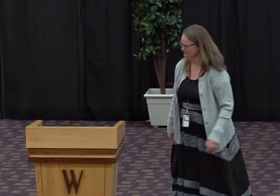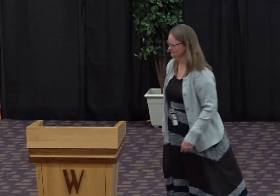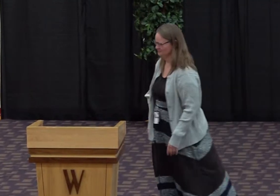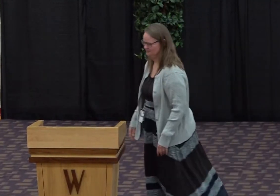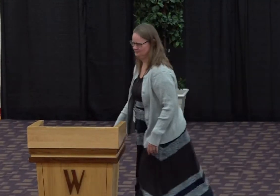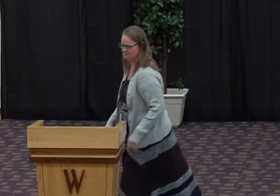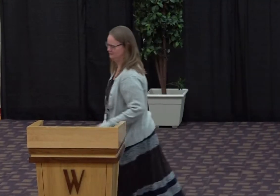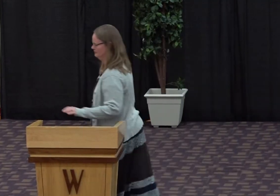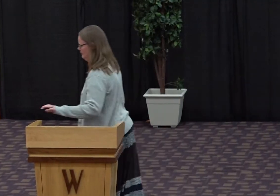Thank you, Michelle!